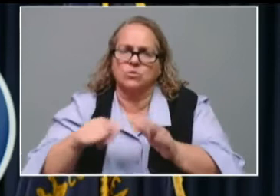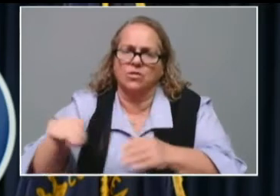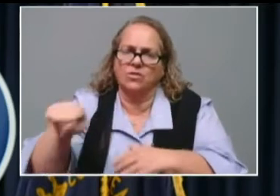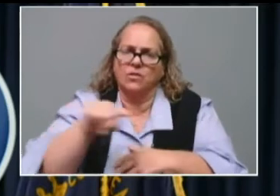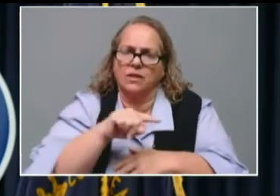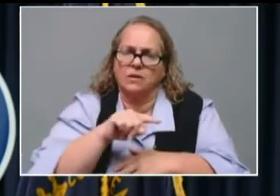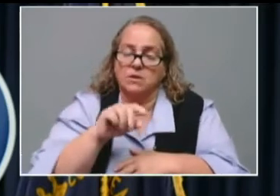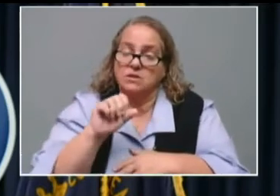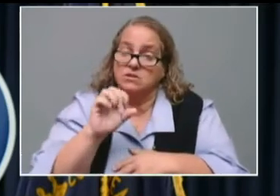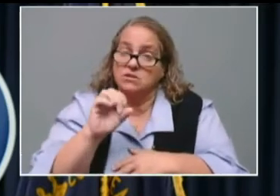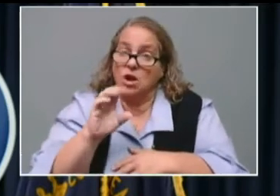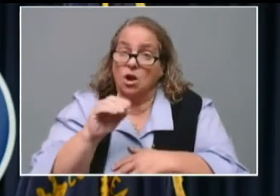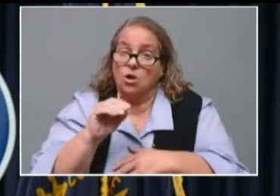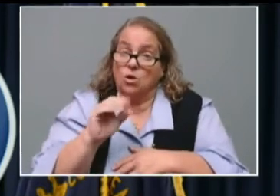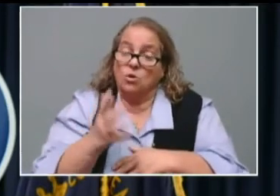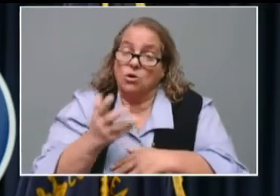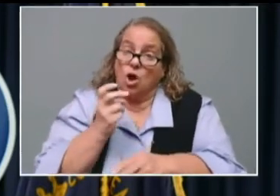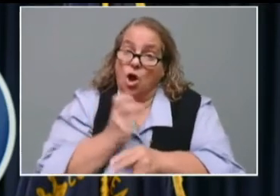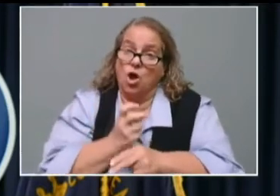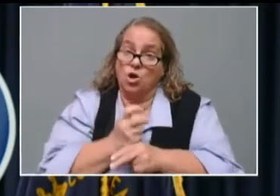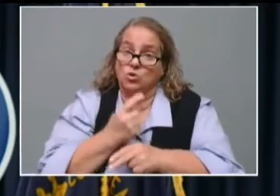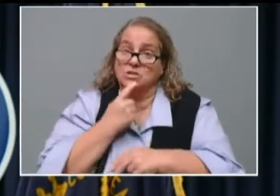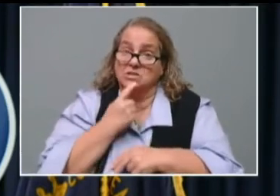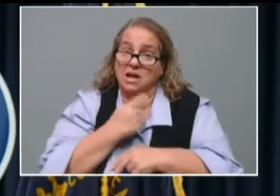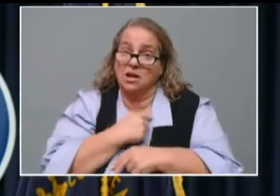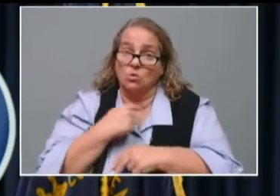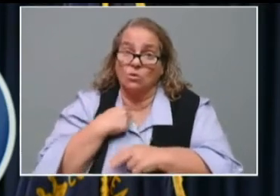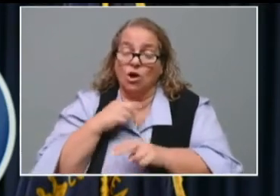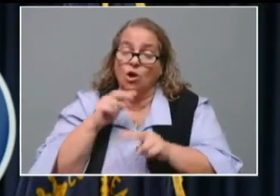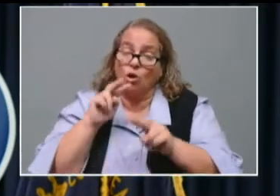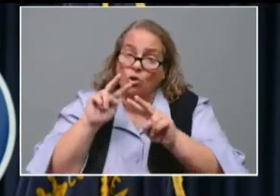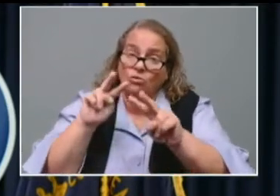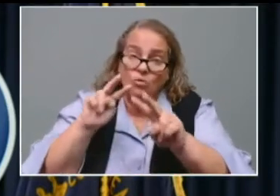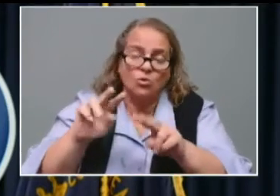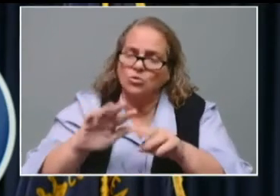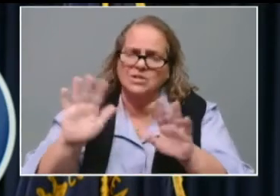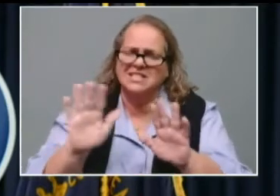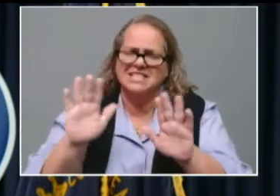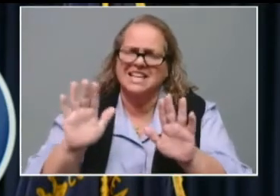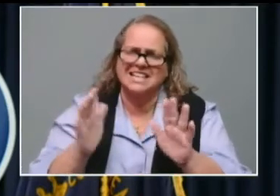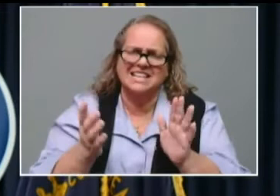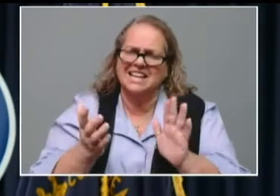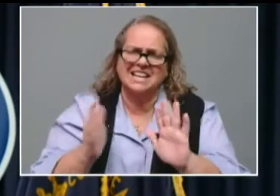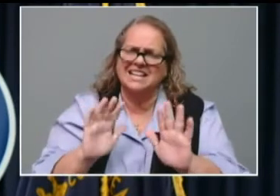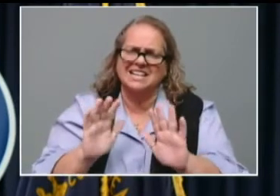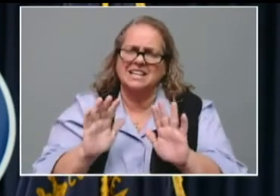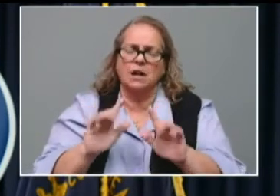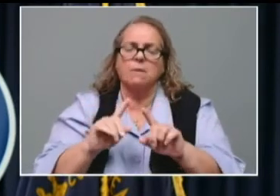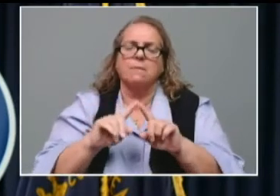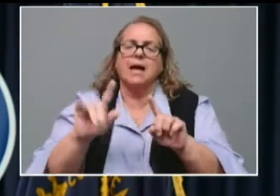looking forward to sunday but it's an important day to help us all process